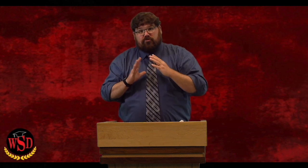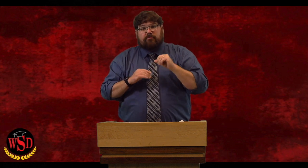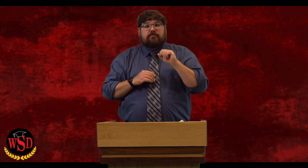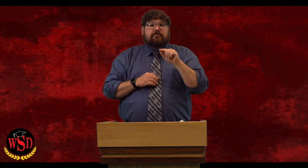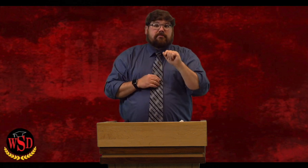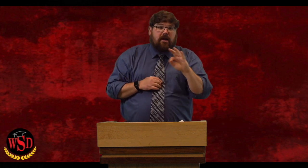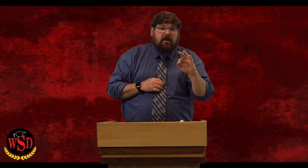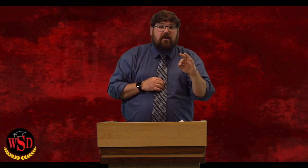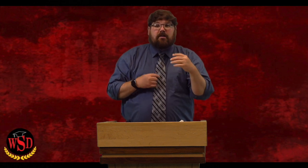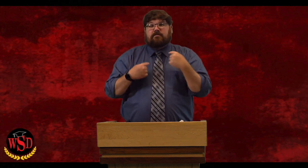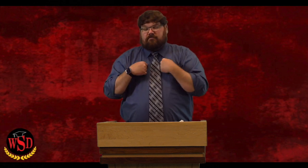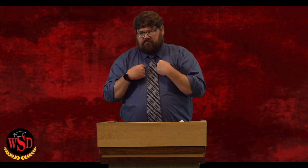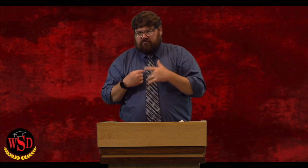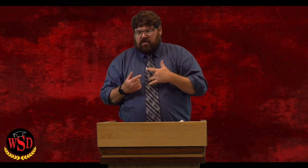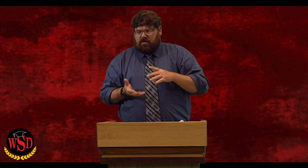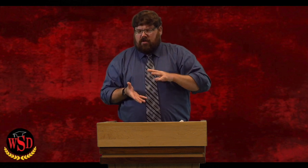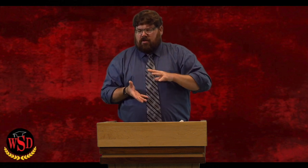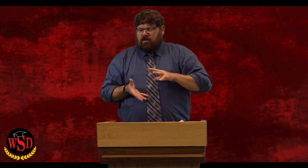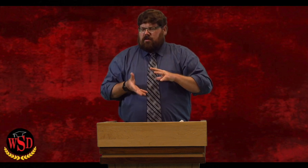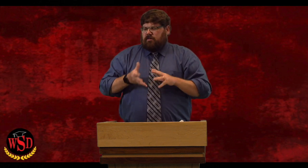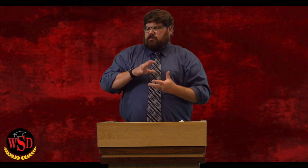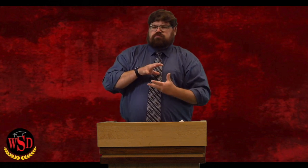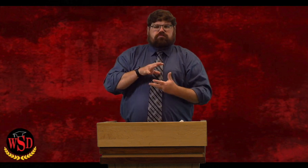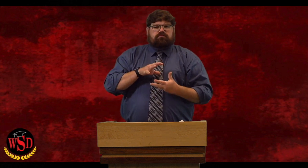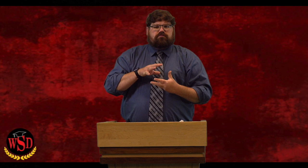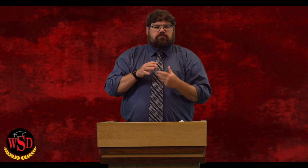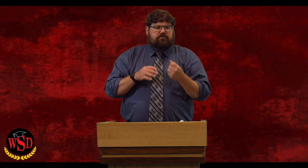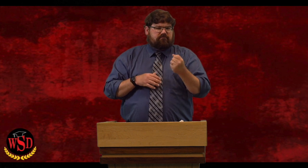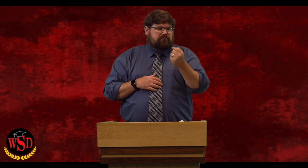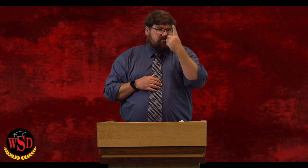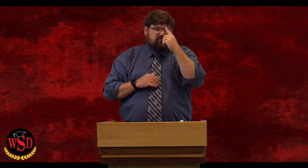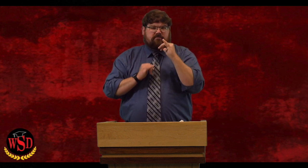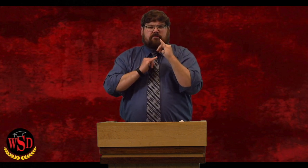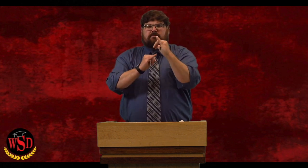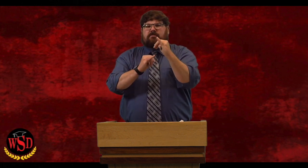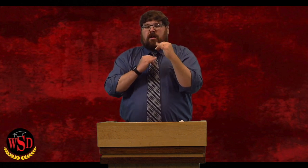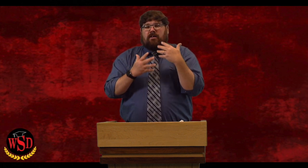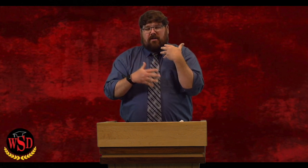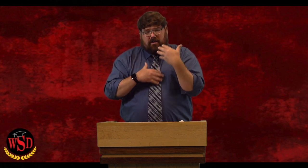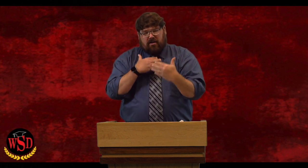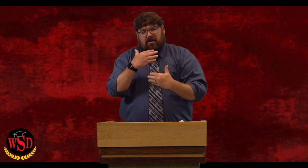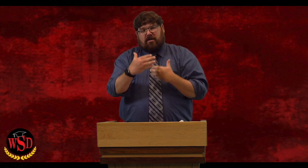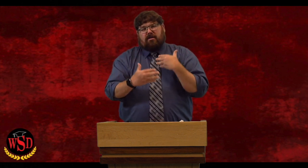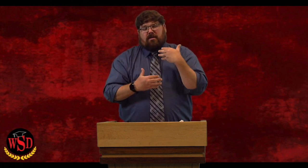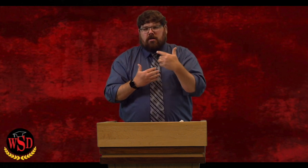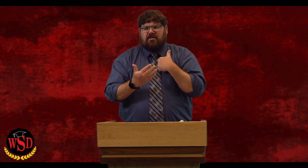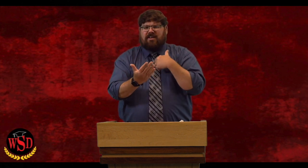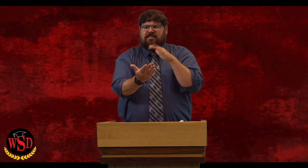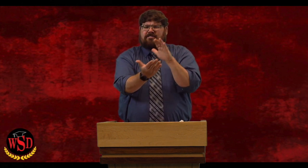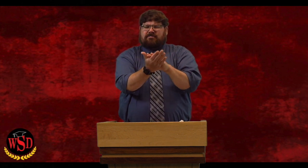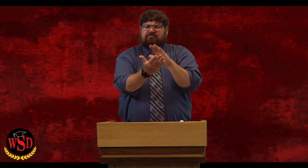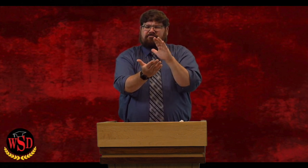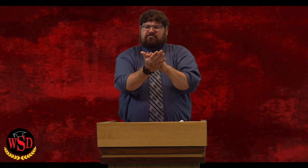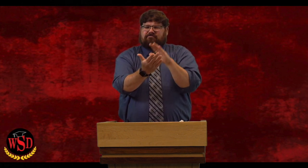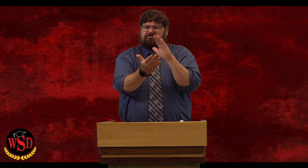I know the students felt disjointed. Similarly, teachers, staff, and myself felt the same way. So we understand.